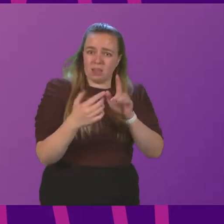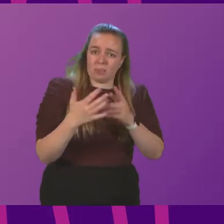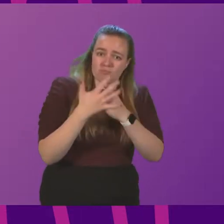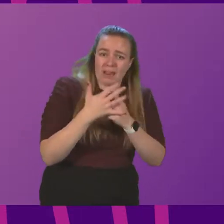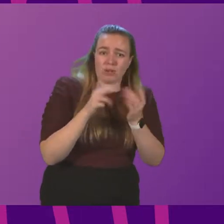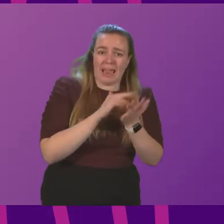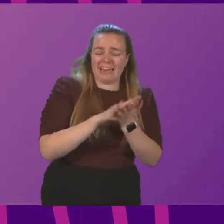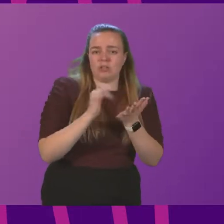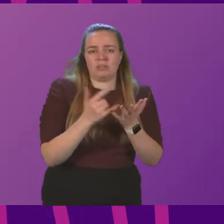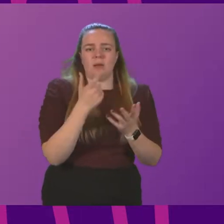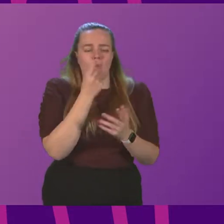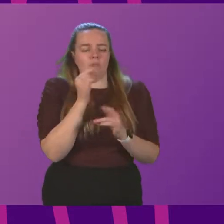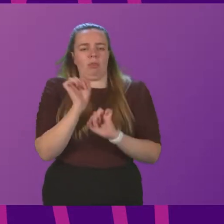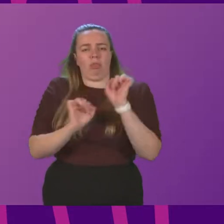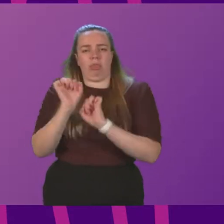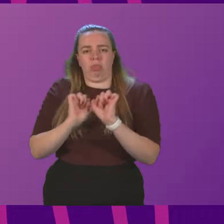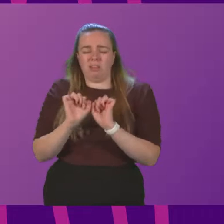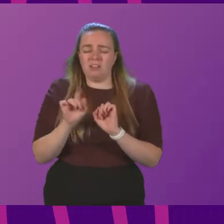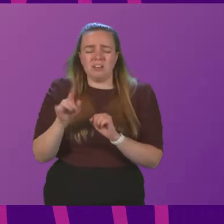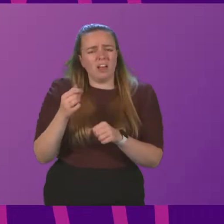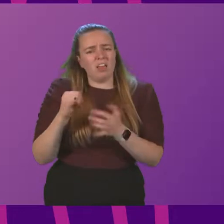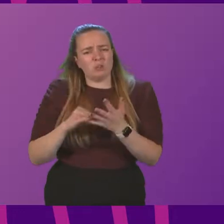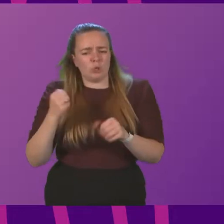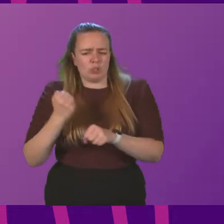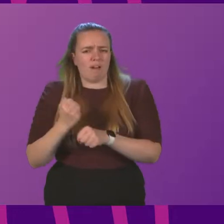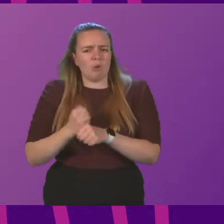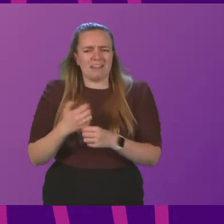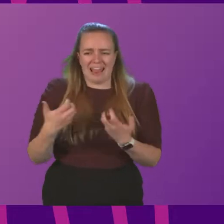What urgent action will the Scottish Government take to ensure not only that people who have